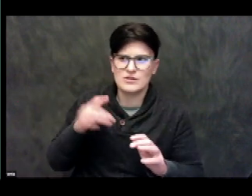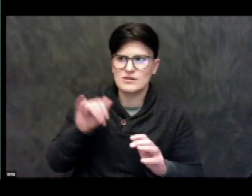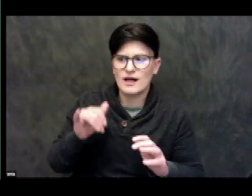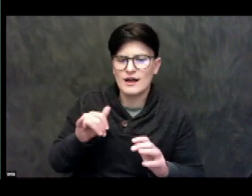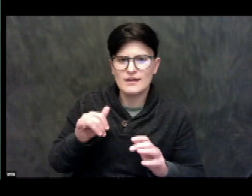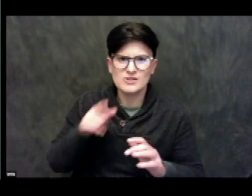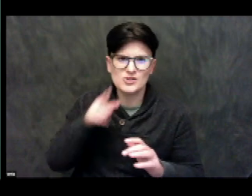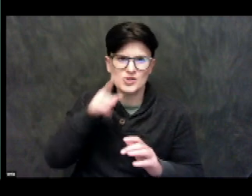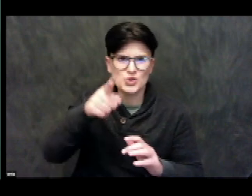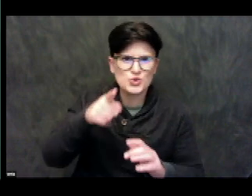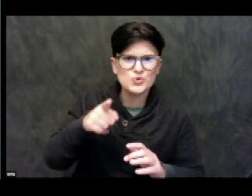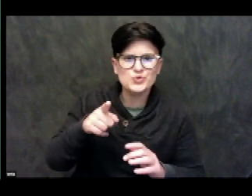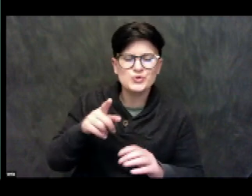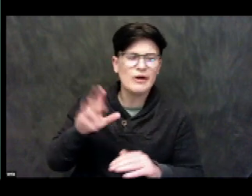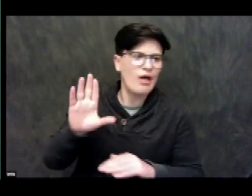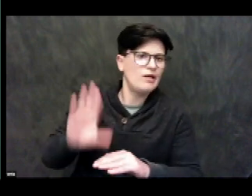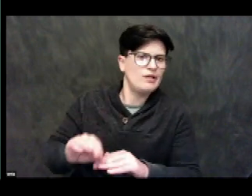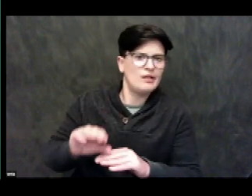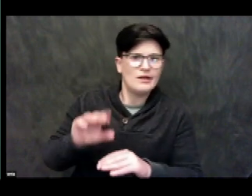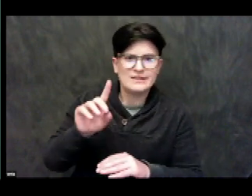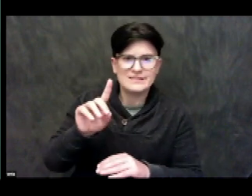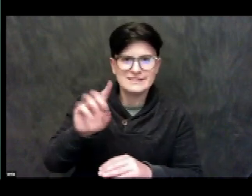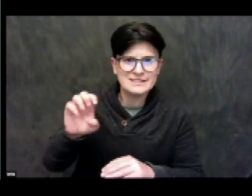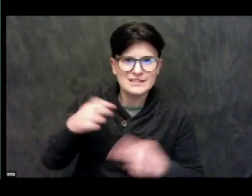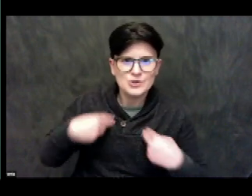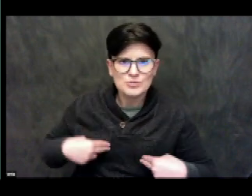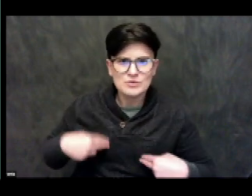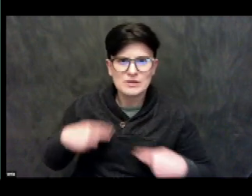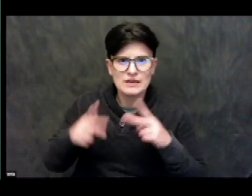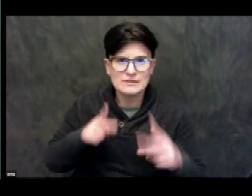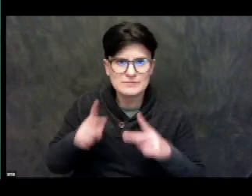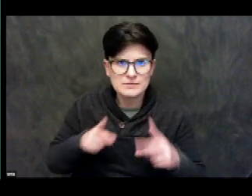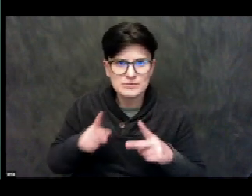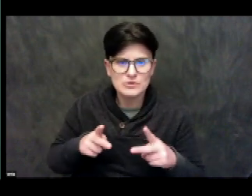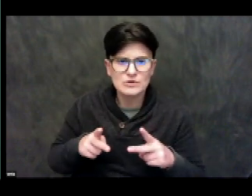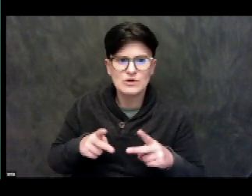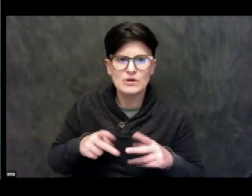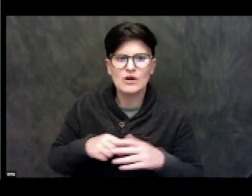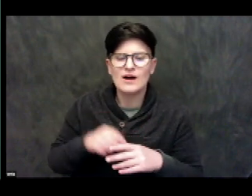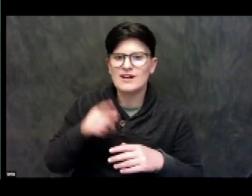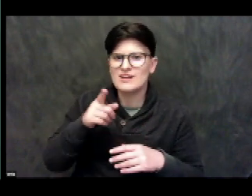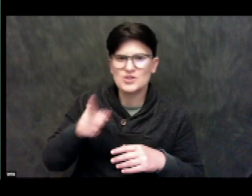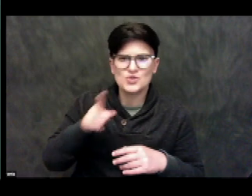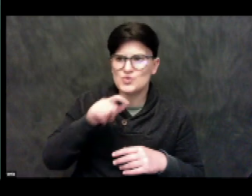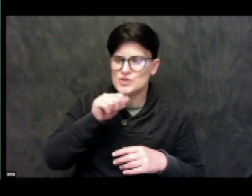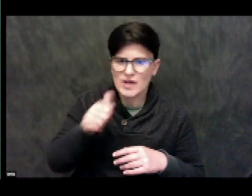is as narrow as just a set of conditions. But of course it's a whole life lived experience.